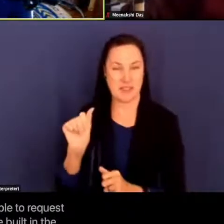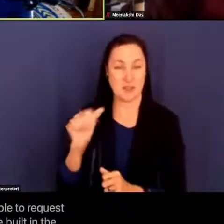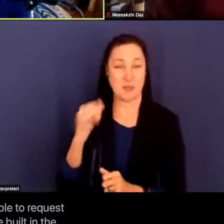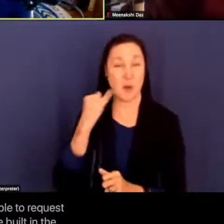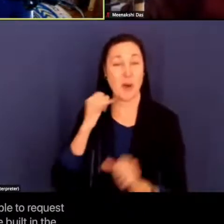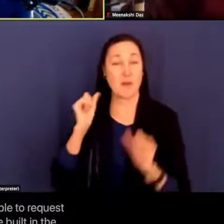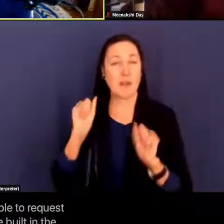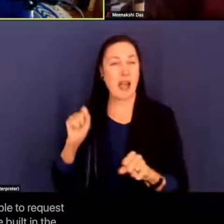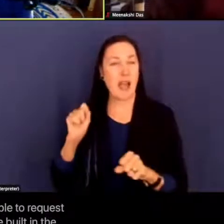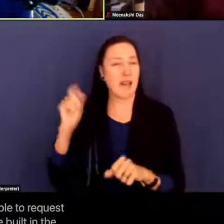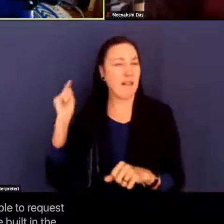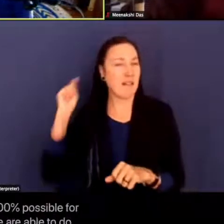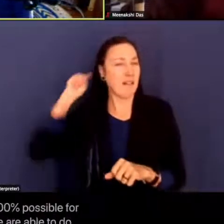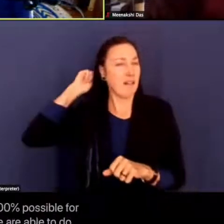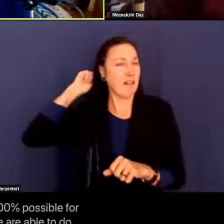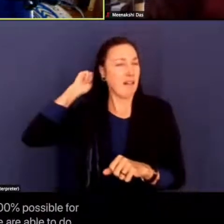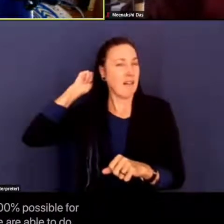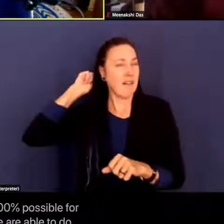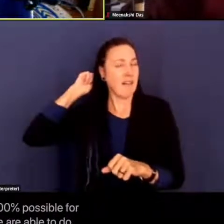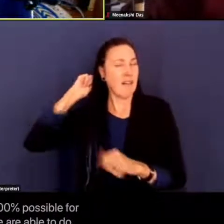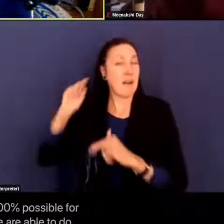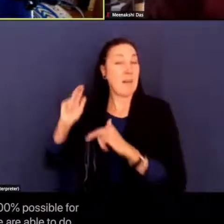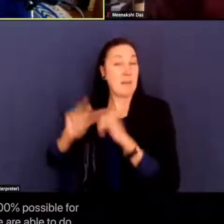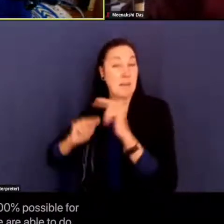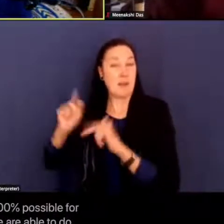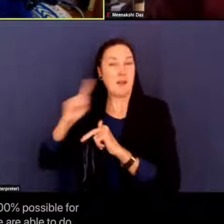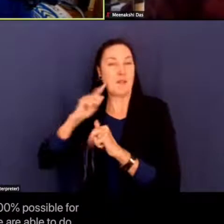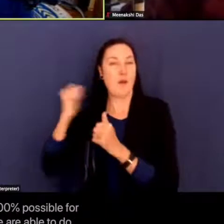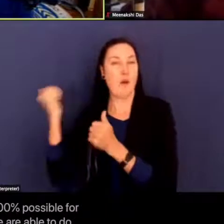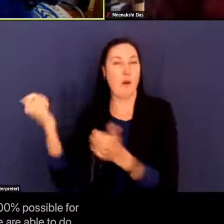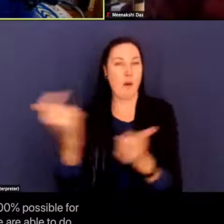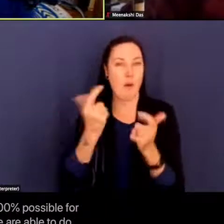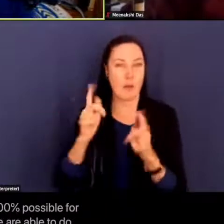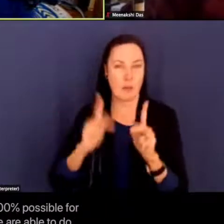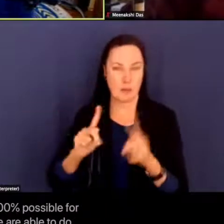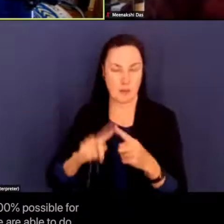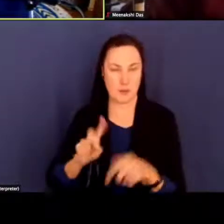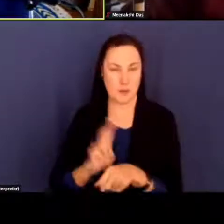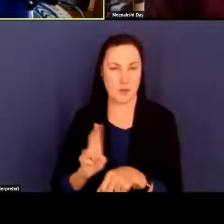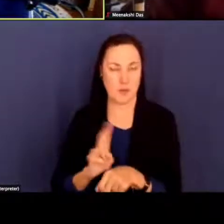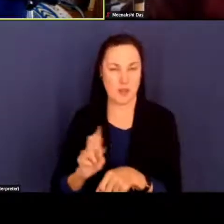"other" disabled people by requiring them to disclose and seek accommodations that set them